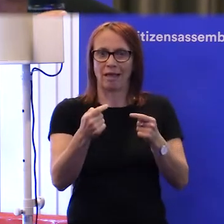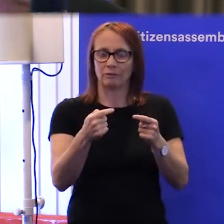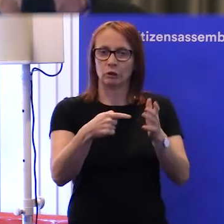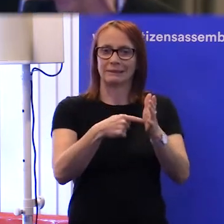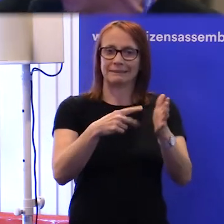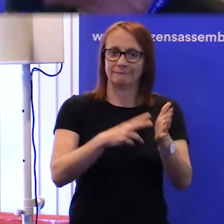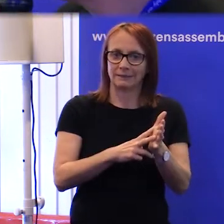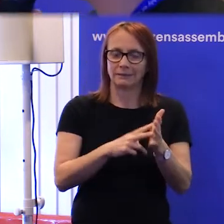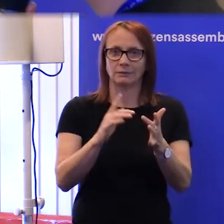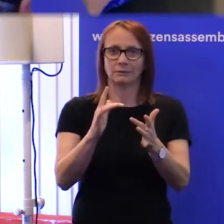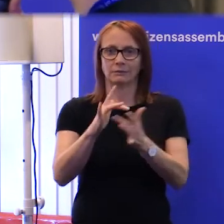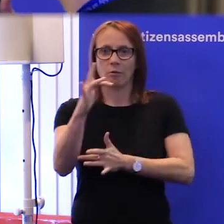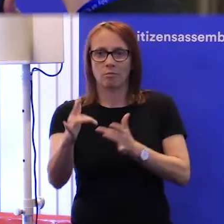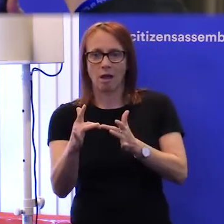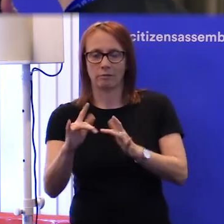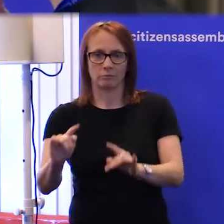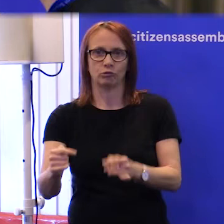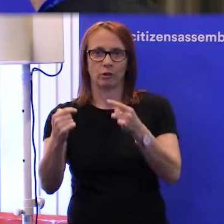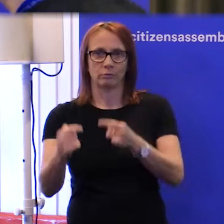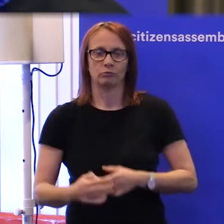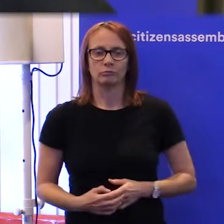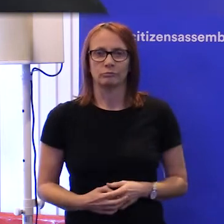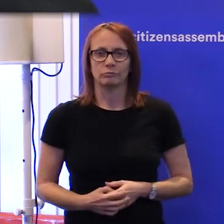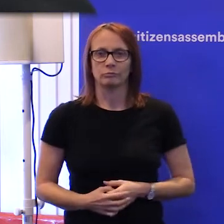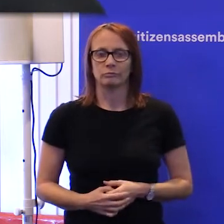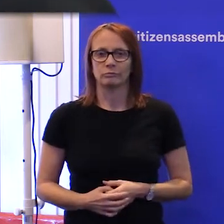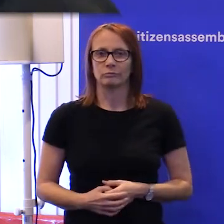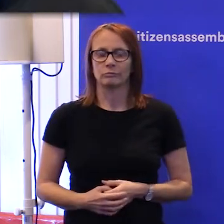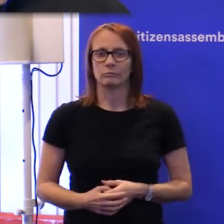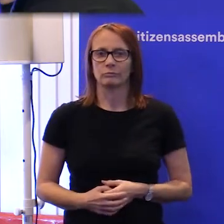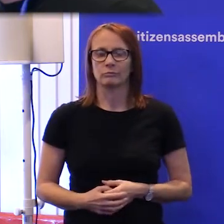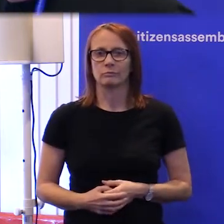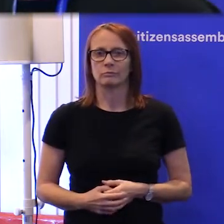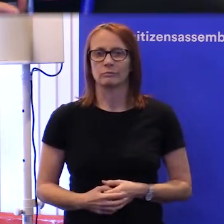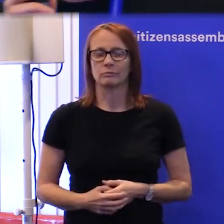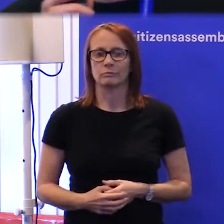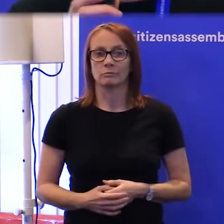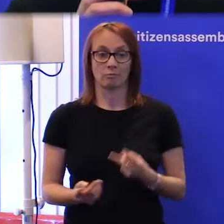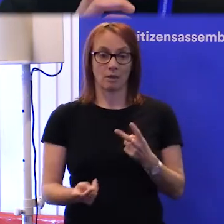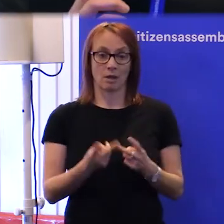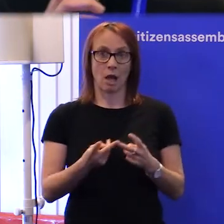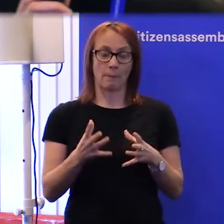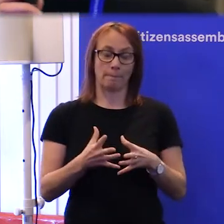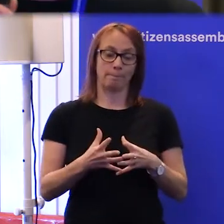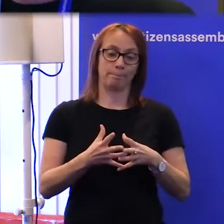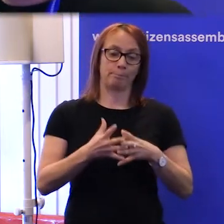from the internet so the other main source of news obviously is television